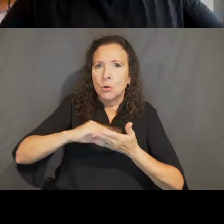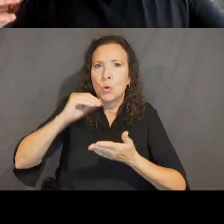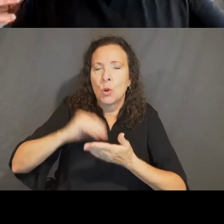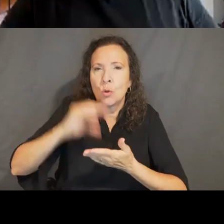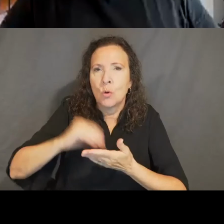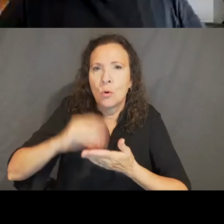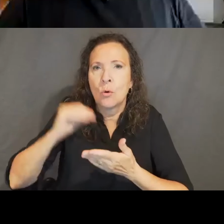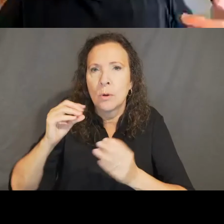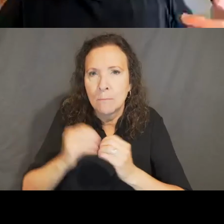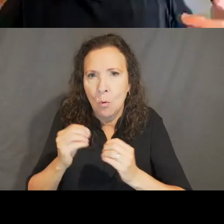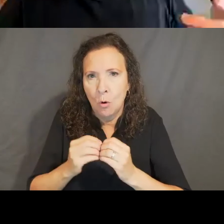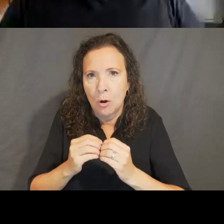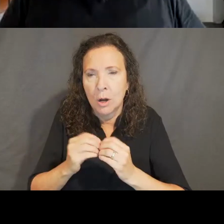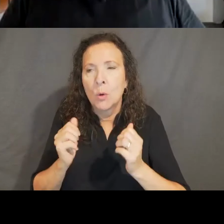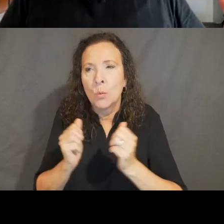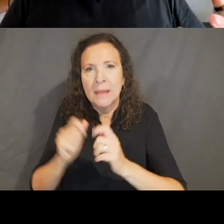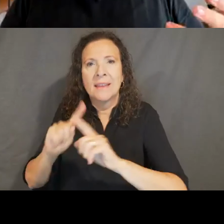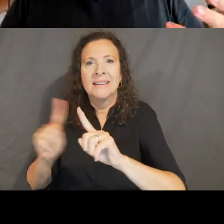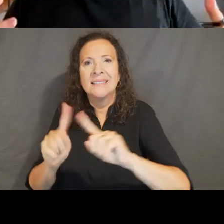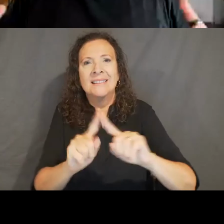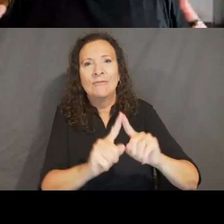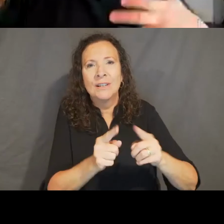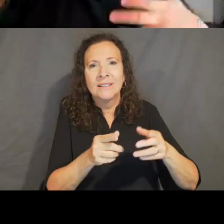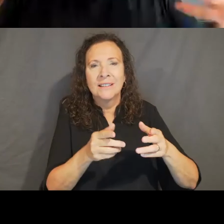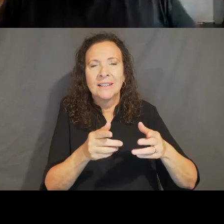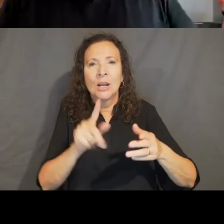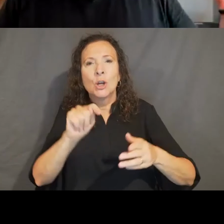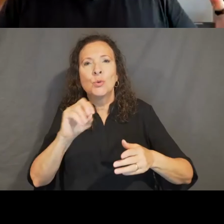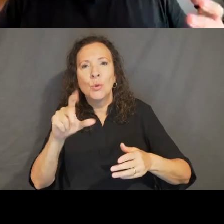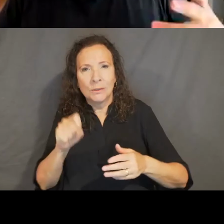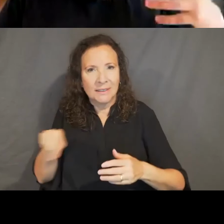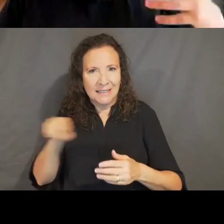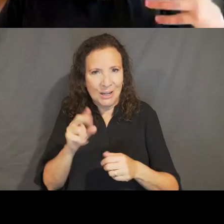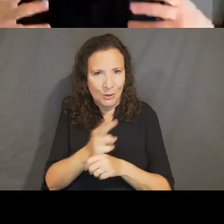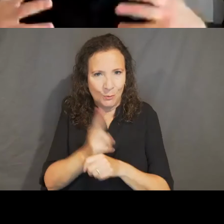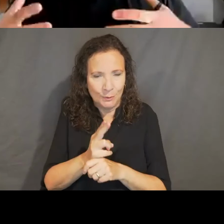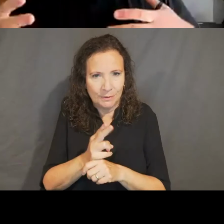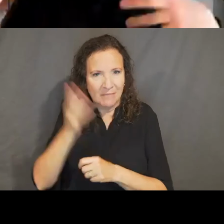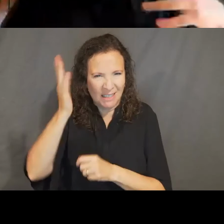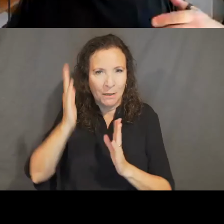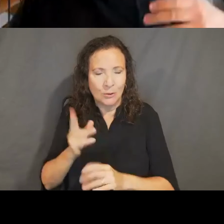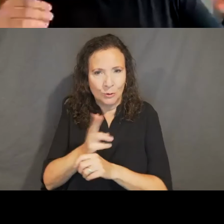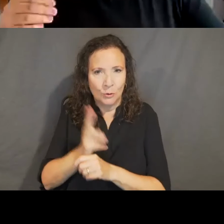are being used. If you are someone who believes in this and you are, on purpose, trying to shift things